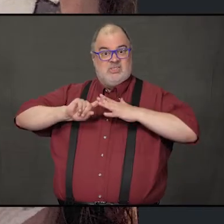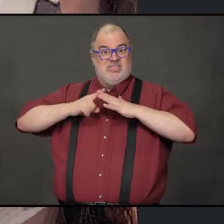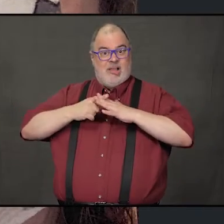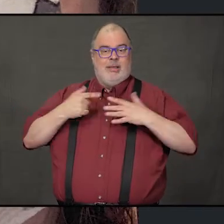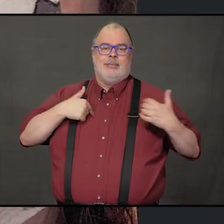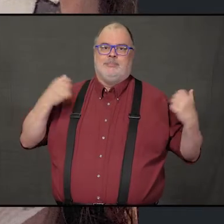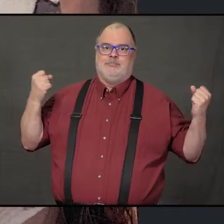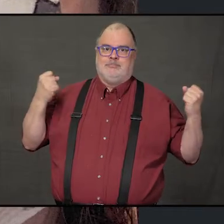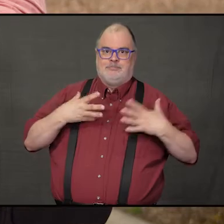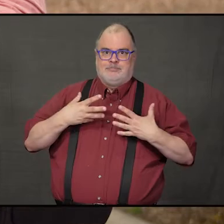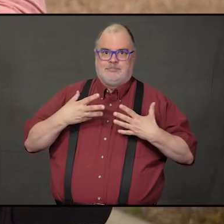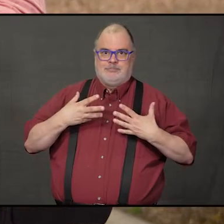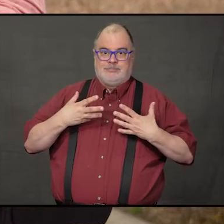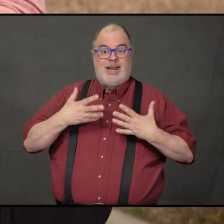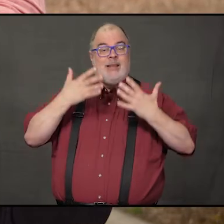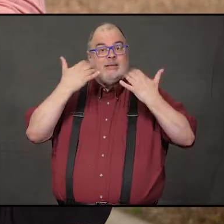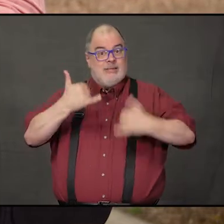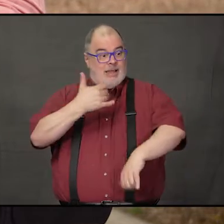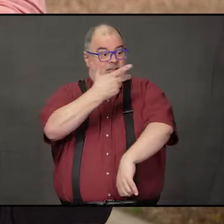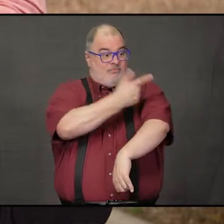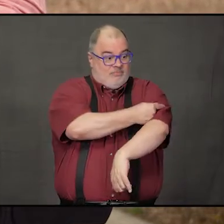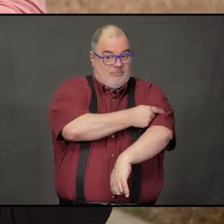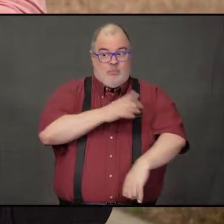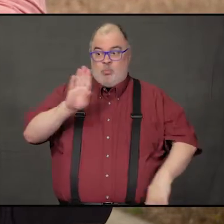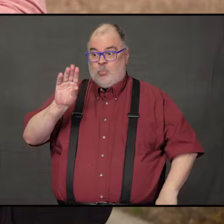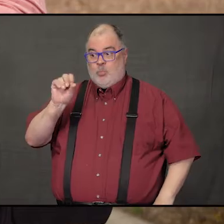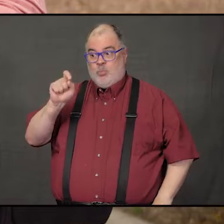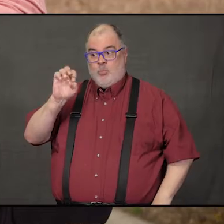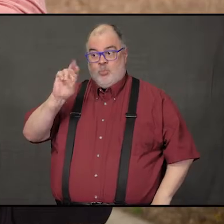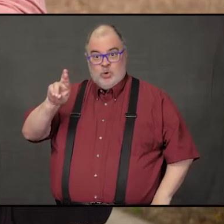I feel safe getting personal care, and I am now able